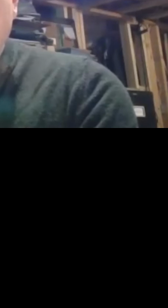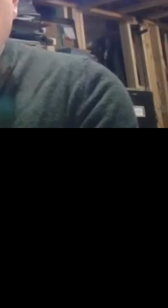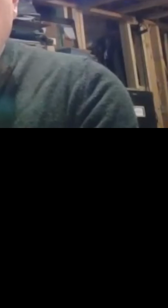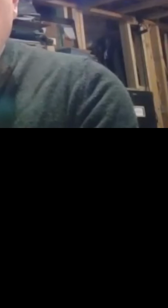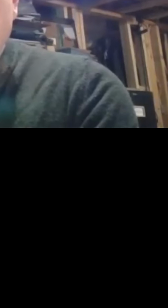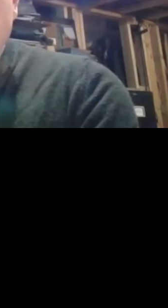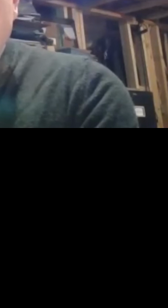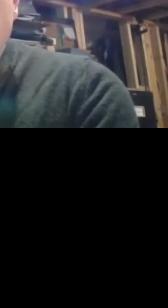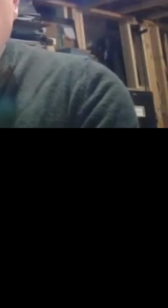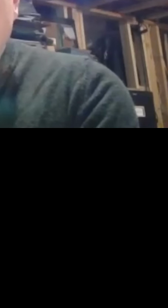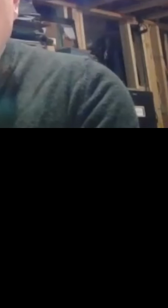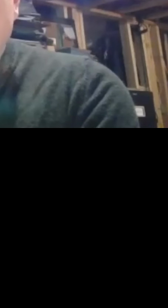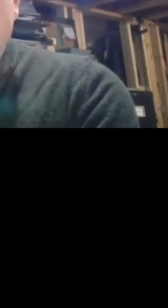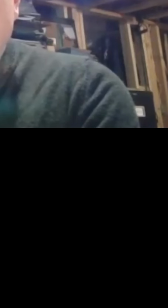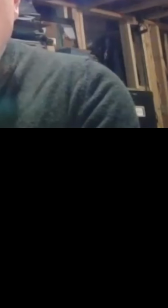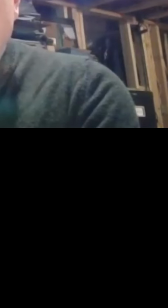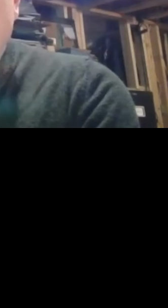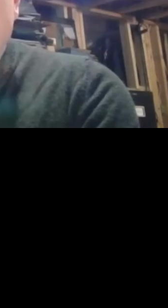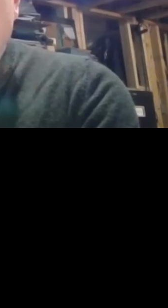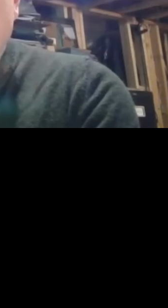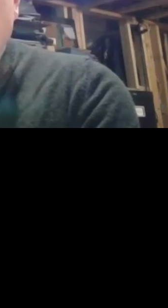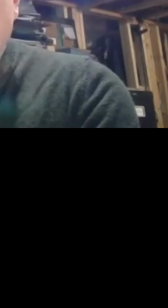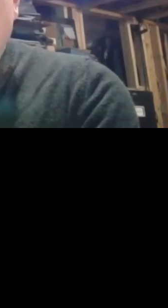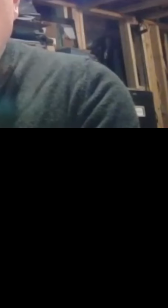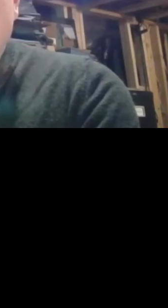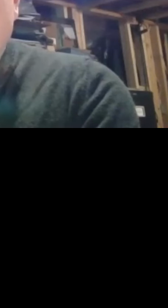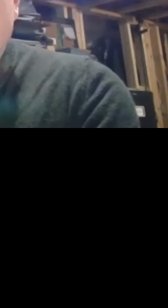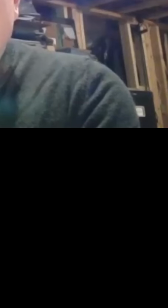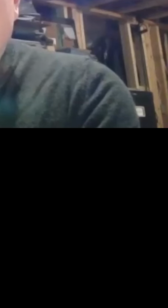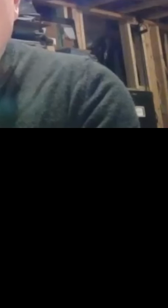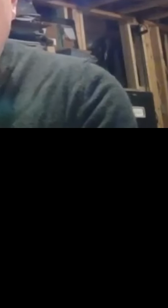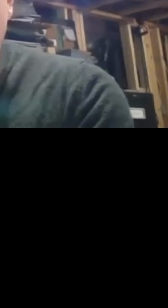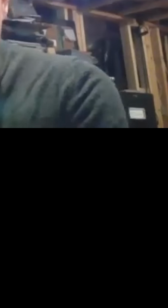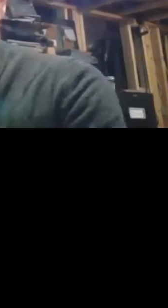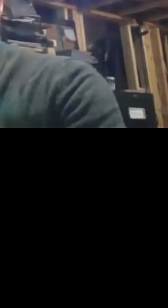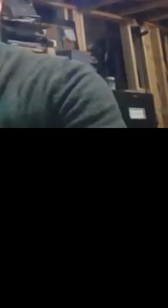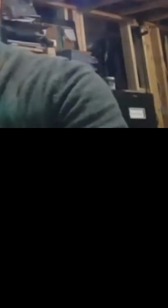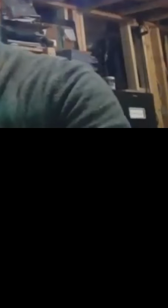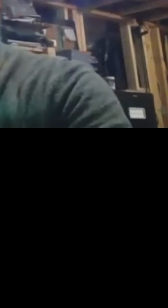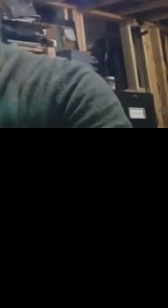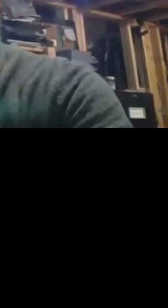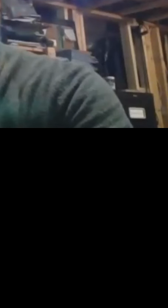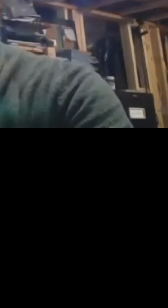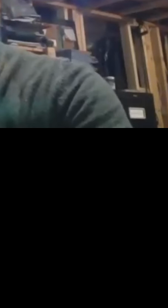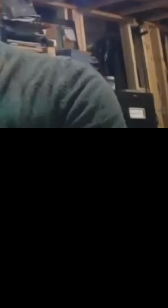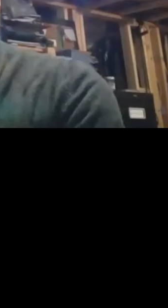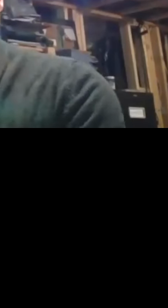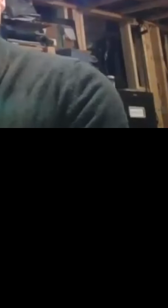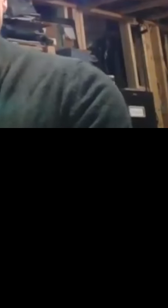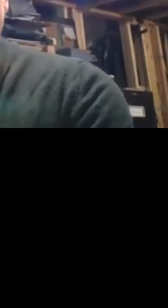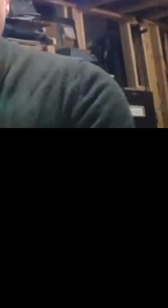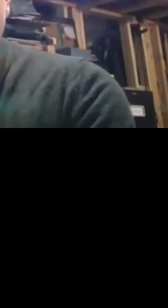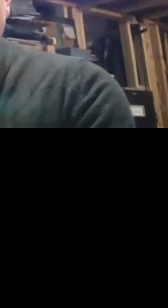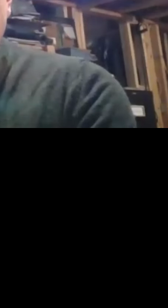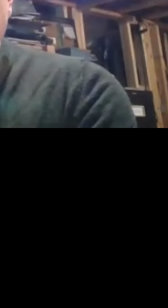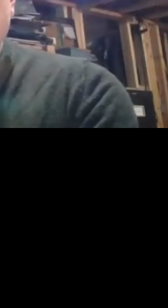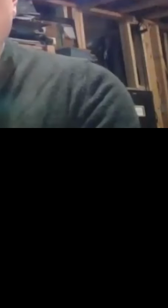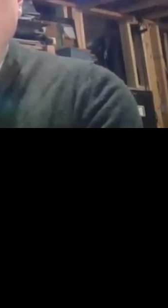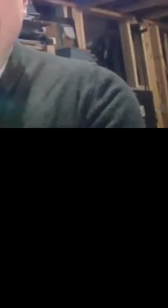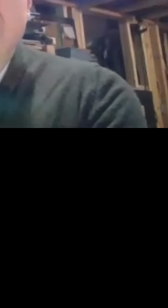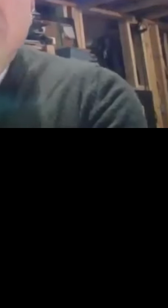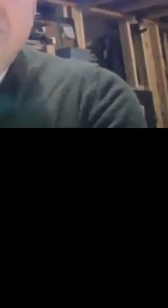. They have a triage protocol